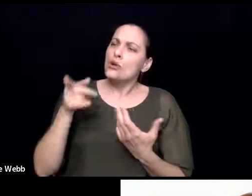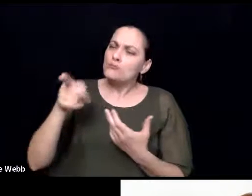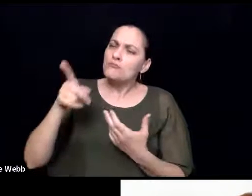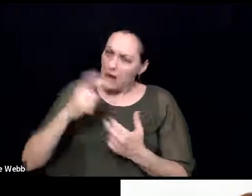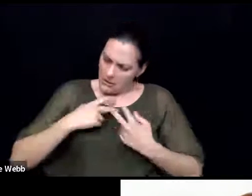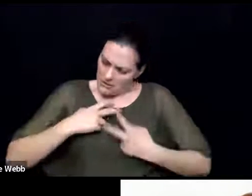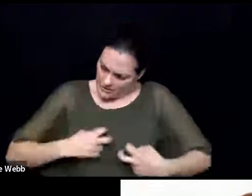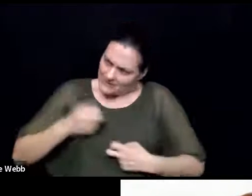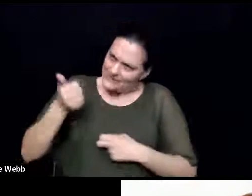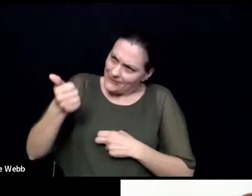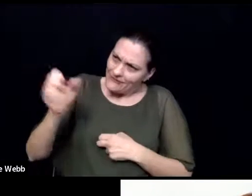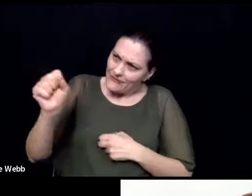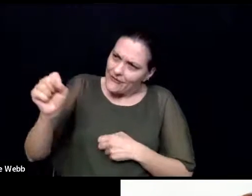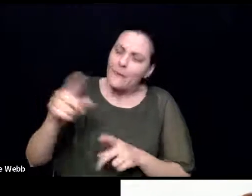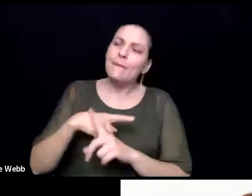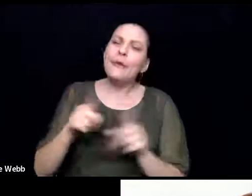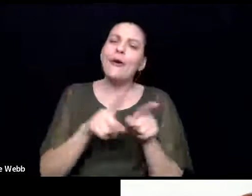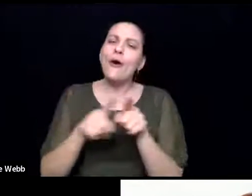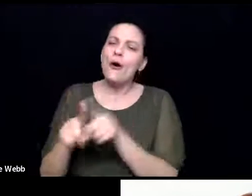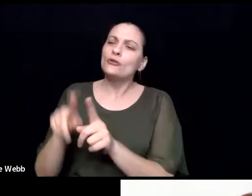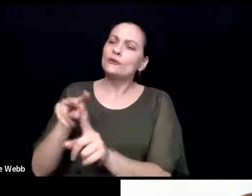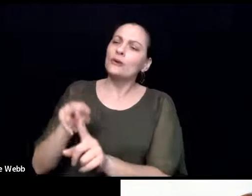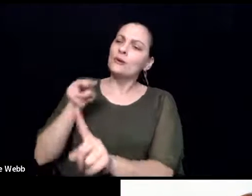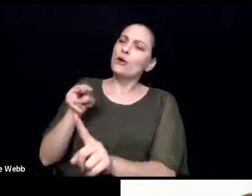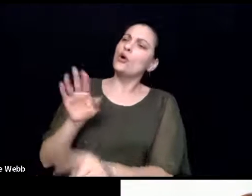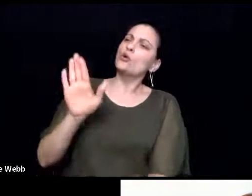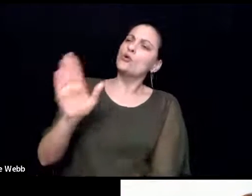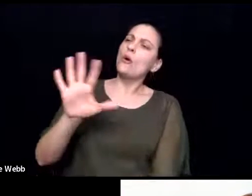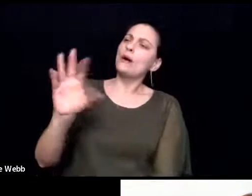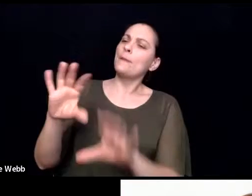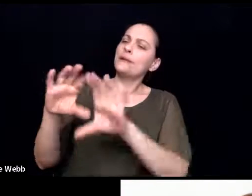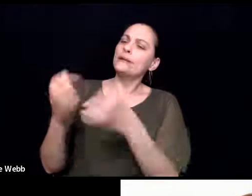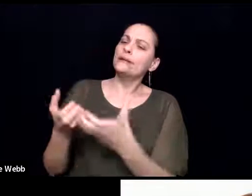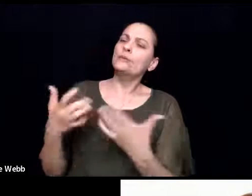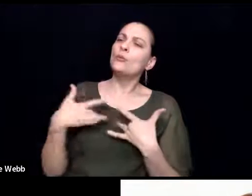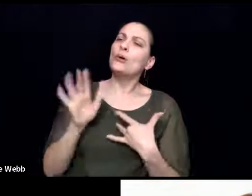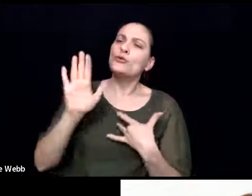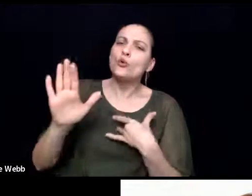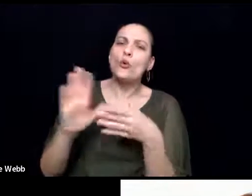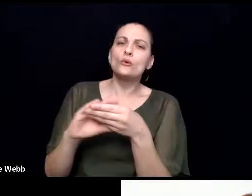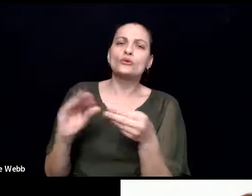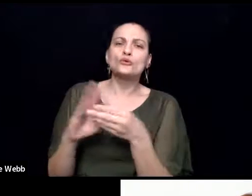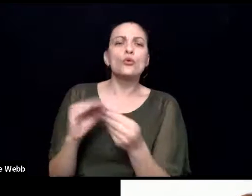would want to come and work in your company as a black woman? You know, how do you say that story.